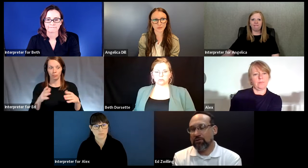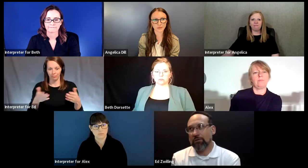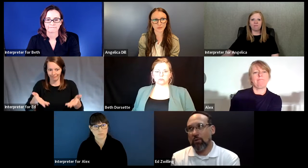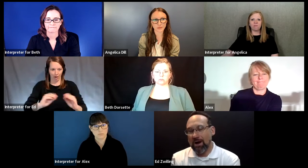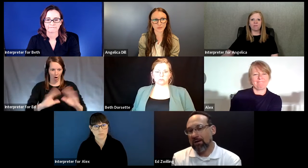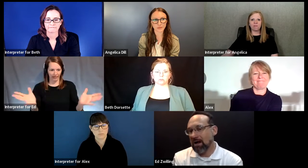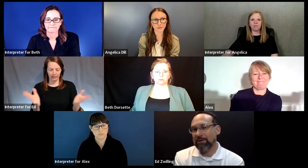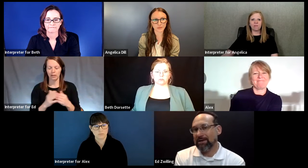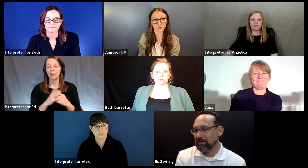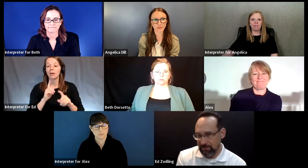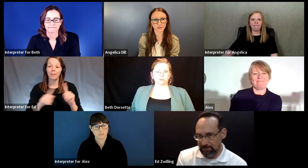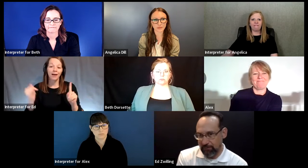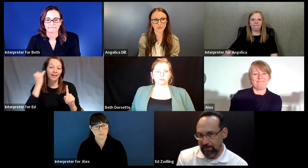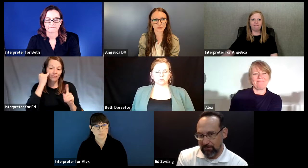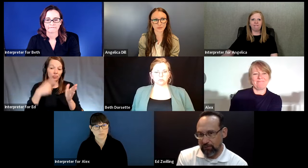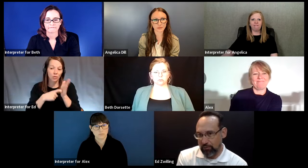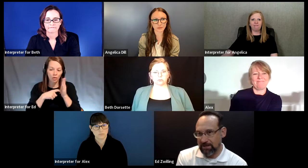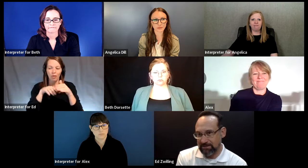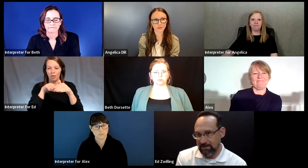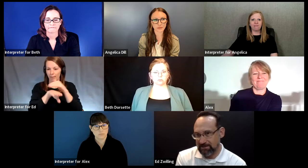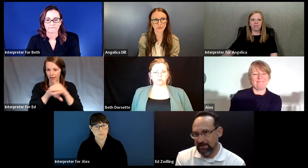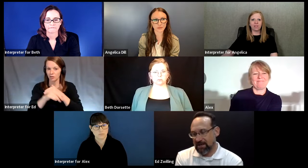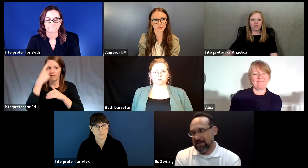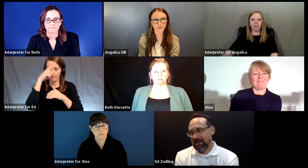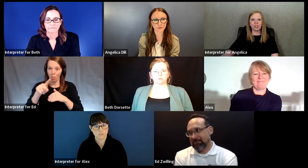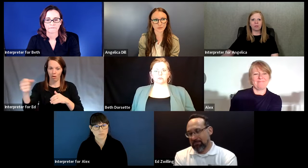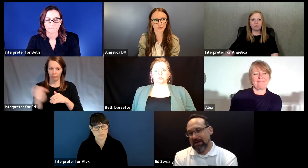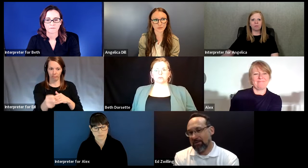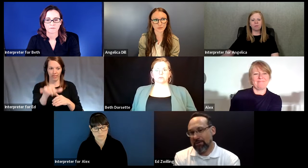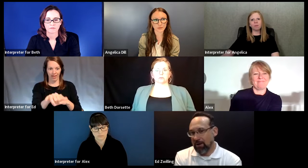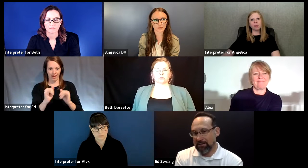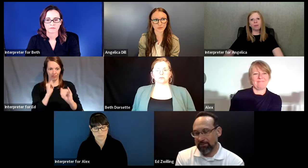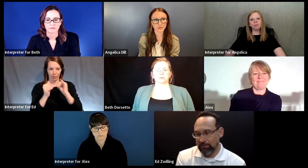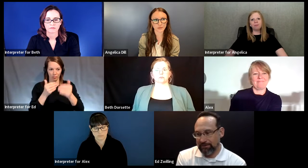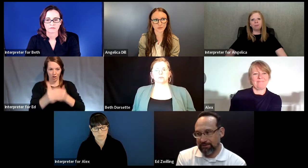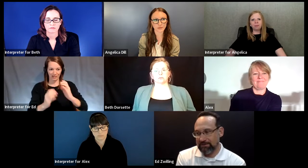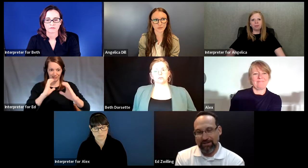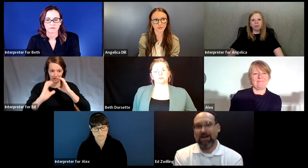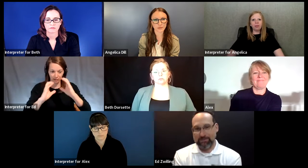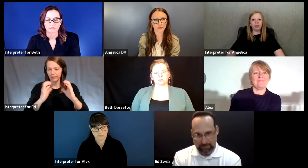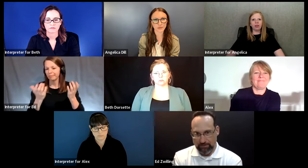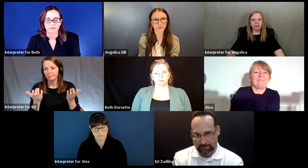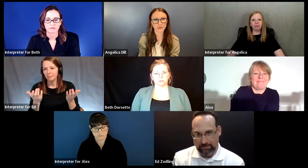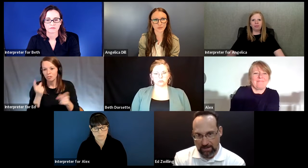But if you require accommodations for the interview process, it may not be possible to not disclose it.